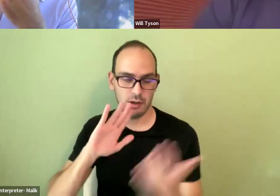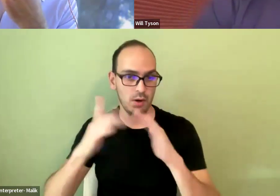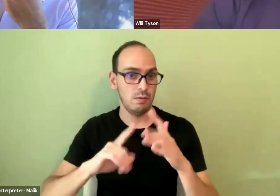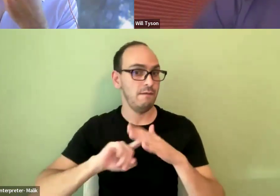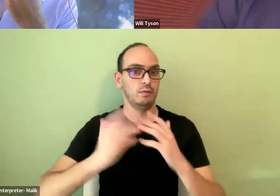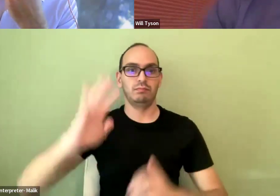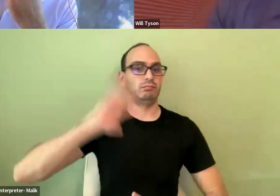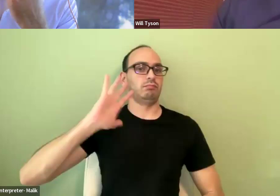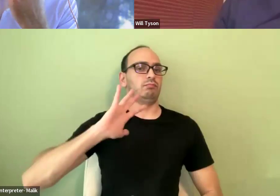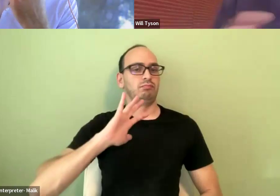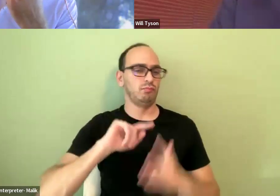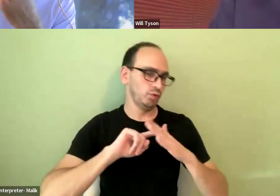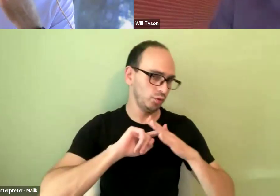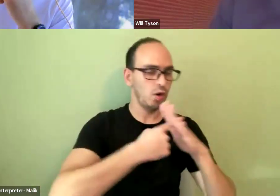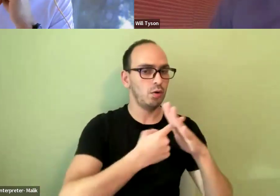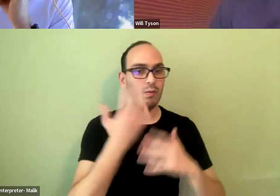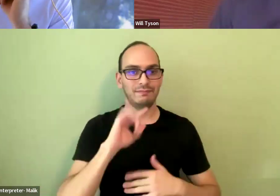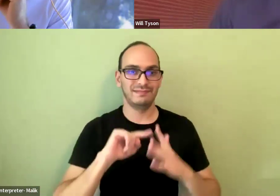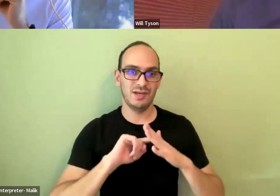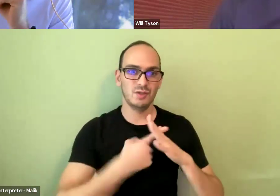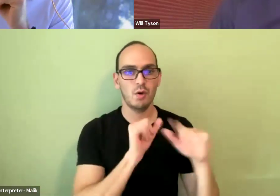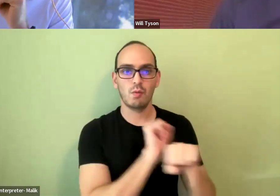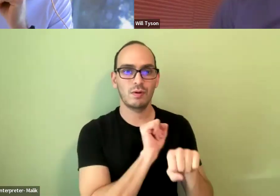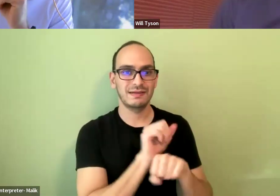A lot of that is because when I started out working in stem education.